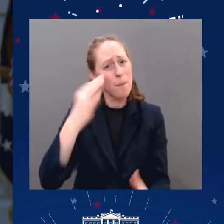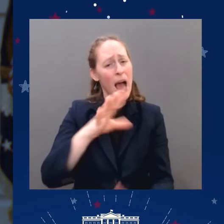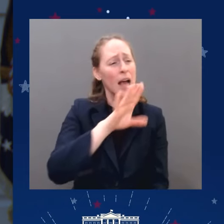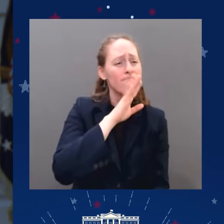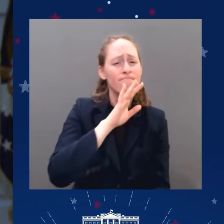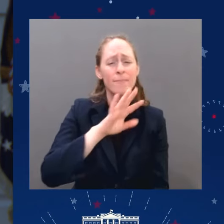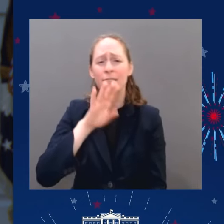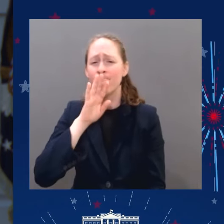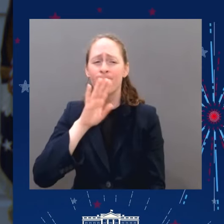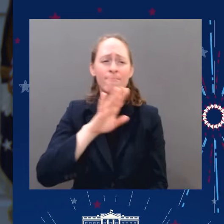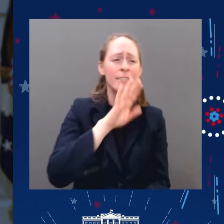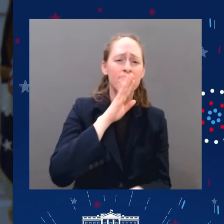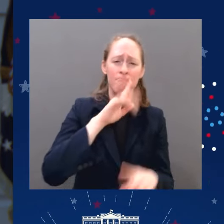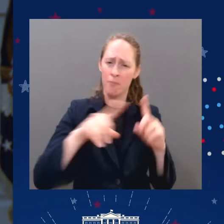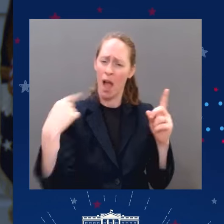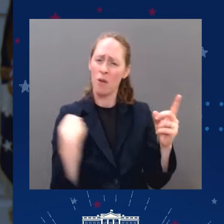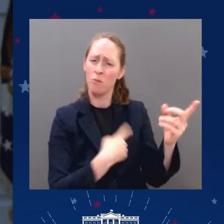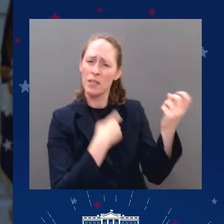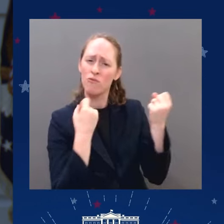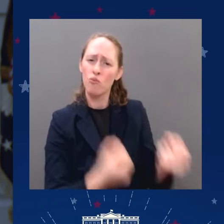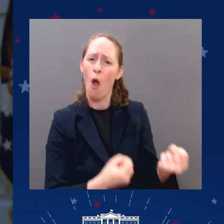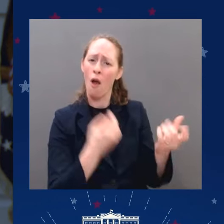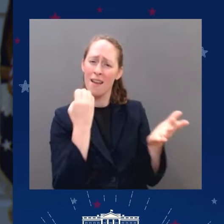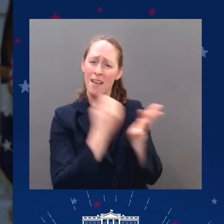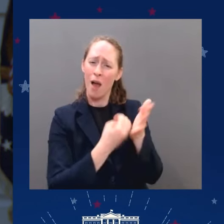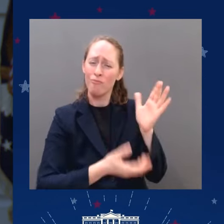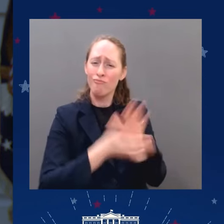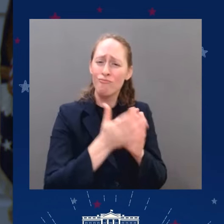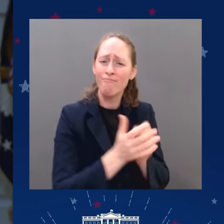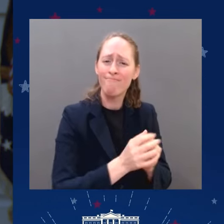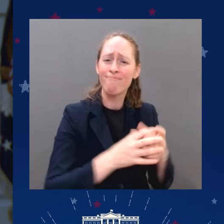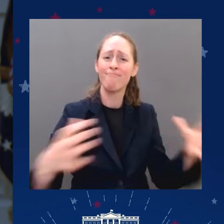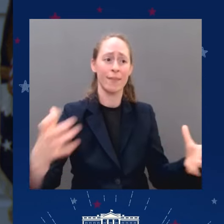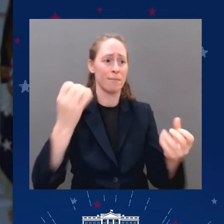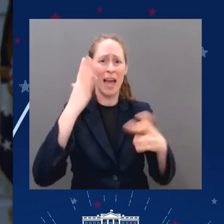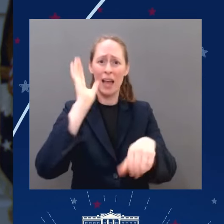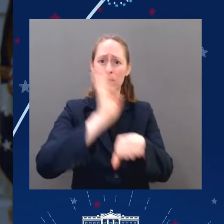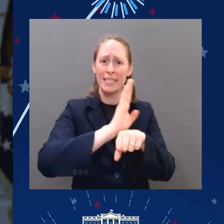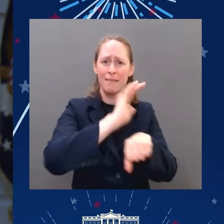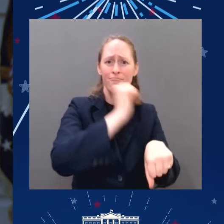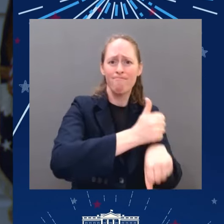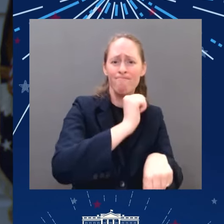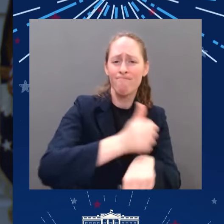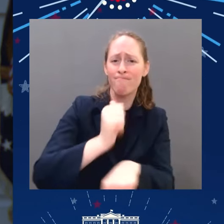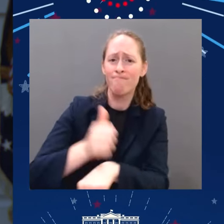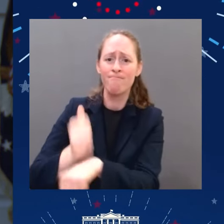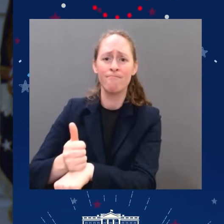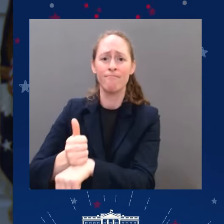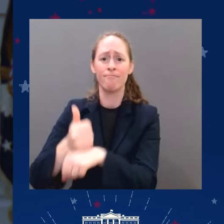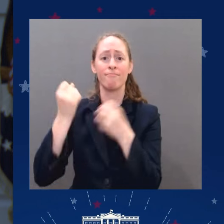more young people graduating from high school and college than ever before. I just returned from an important trip --